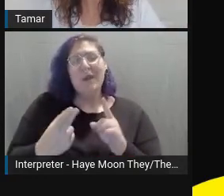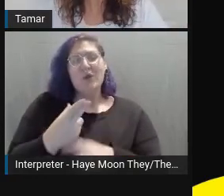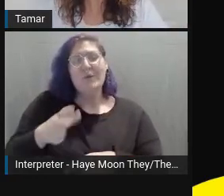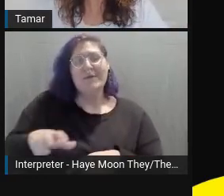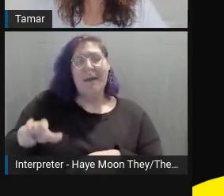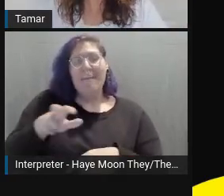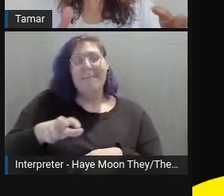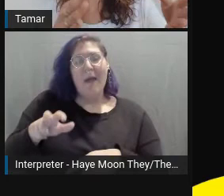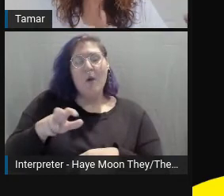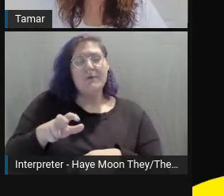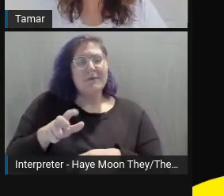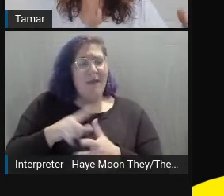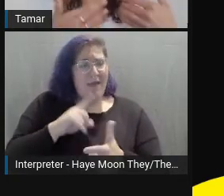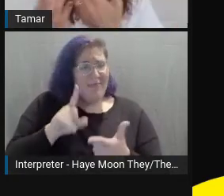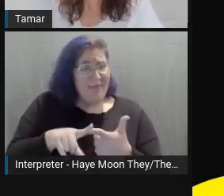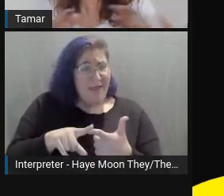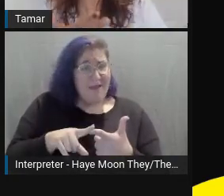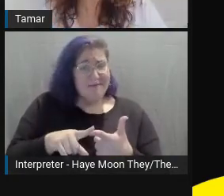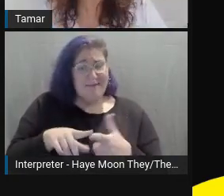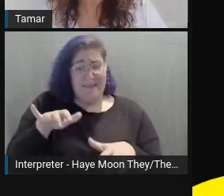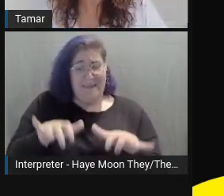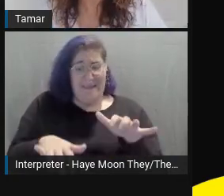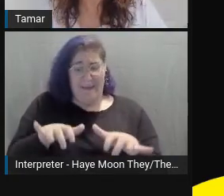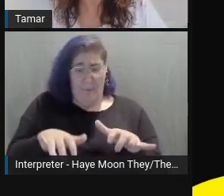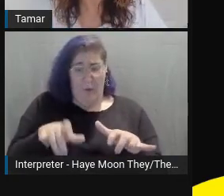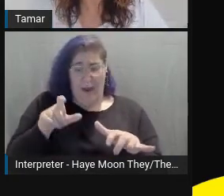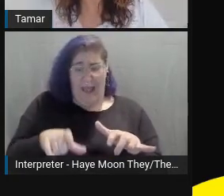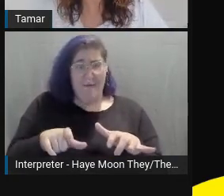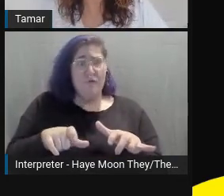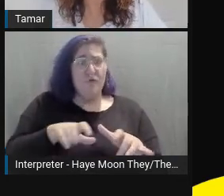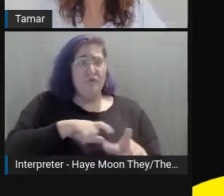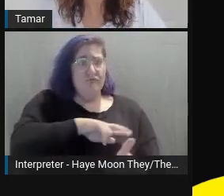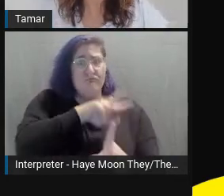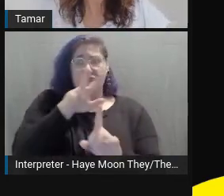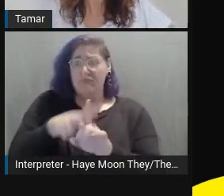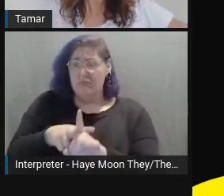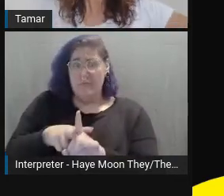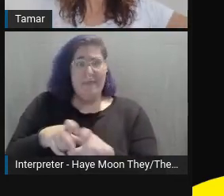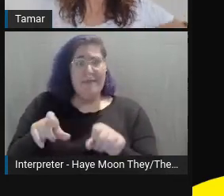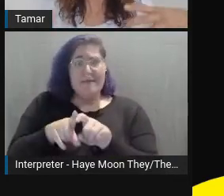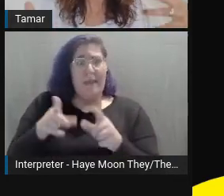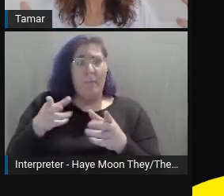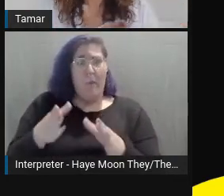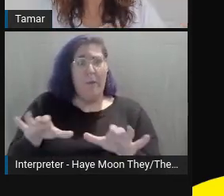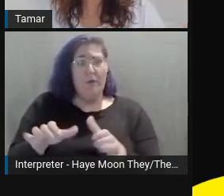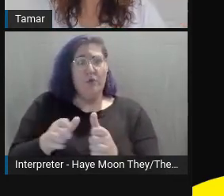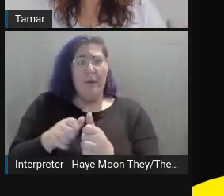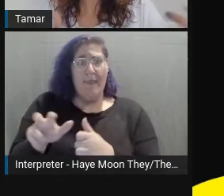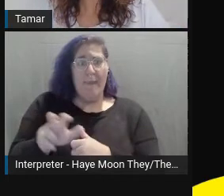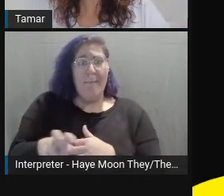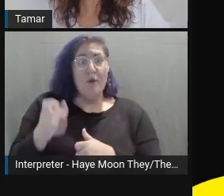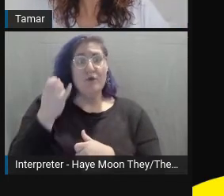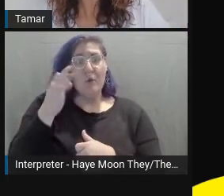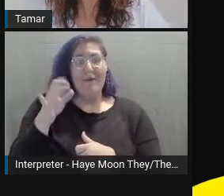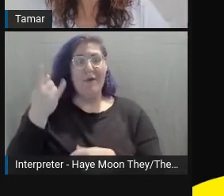and therefore, keyboard functionality has to be implemented the same way that we do a mouse. If I go back to square one, what does that mean?